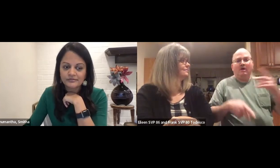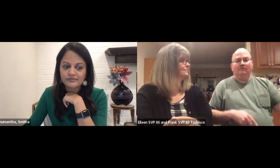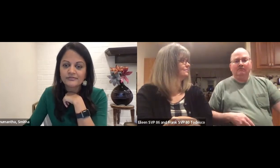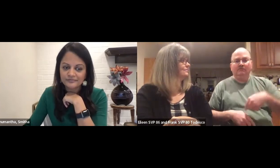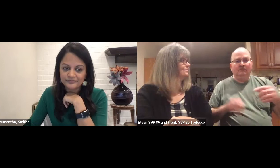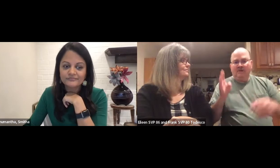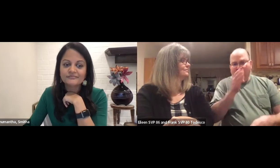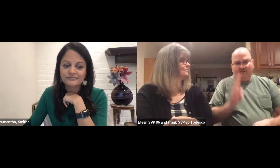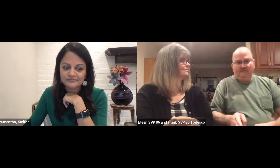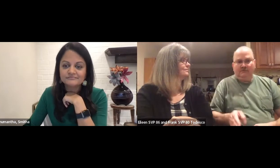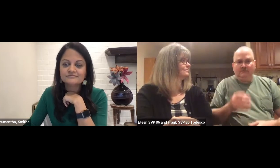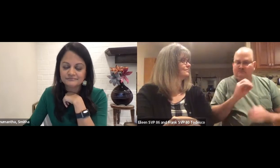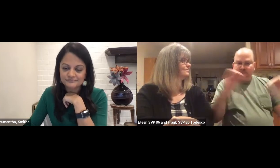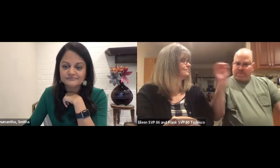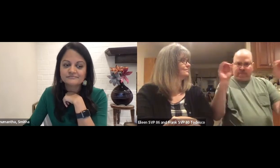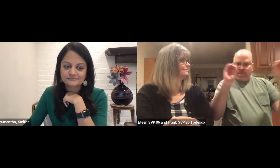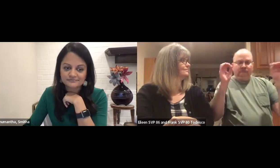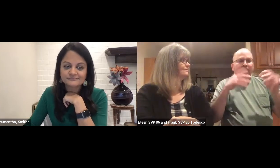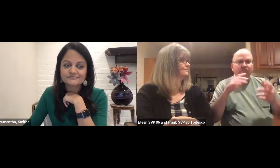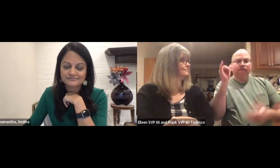and she never came back again.